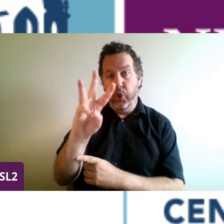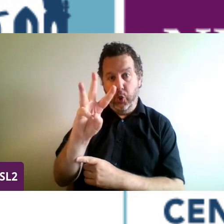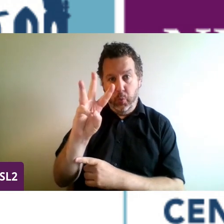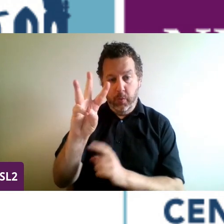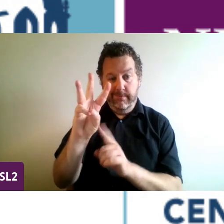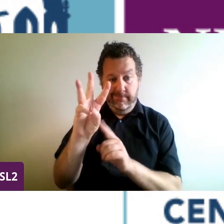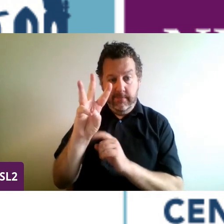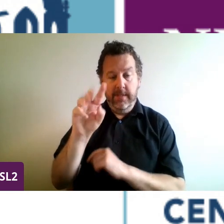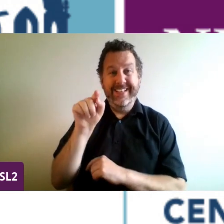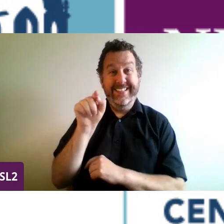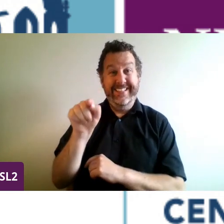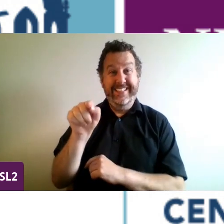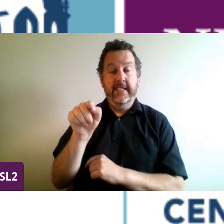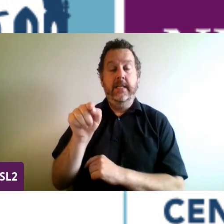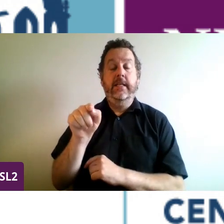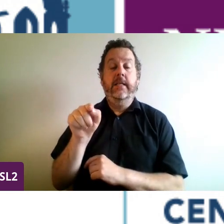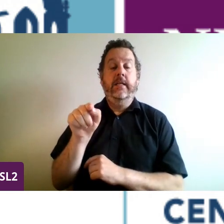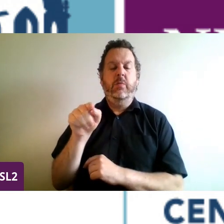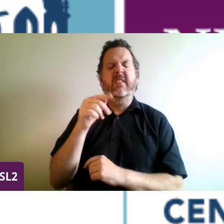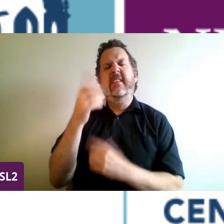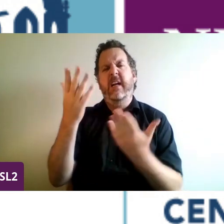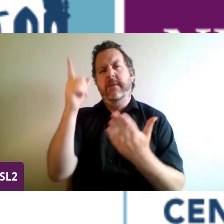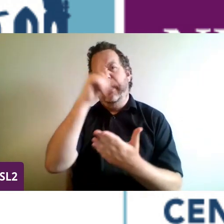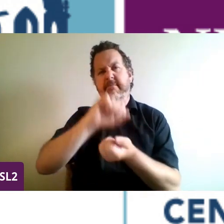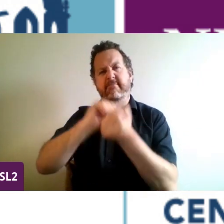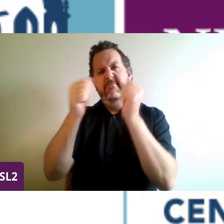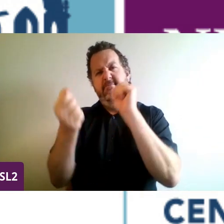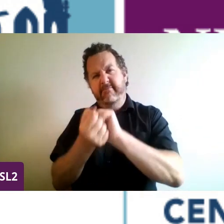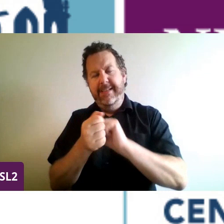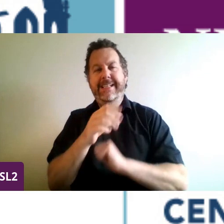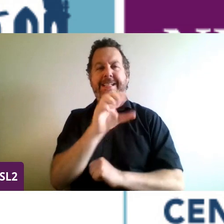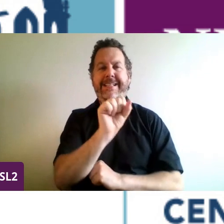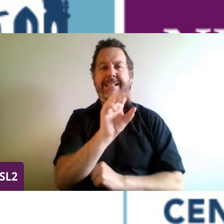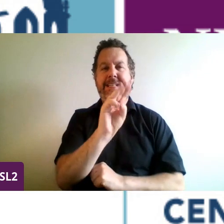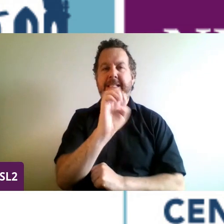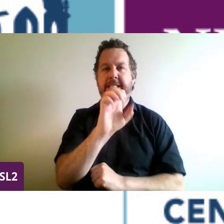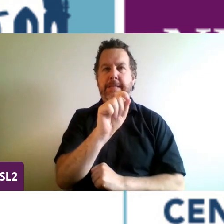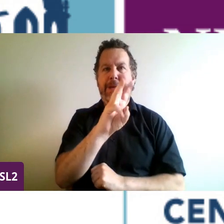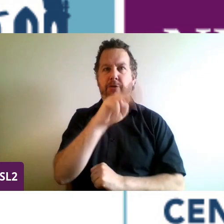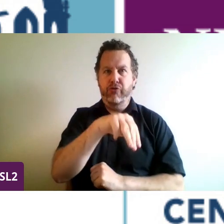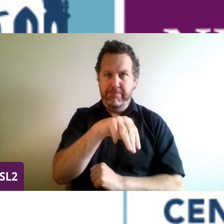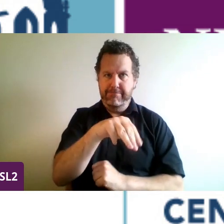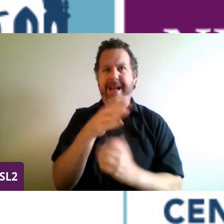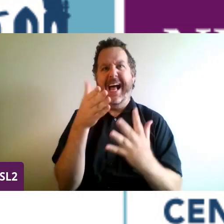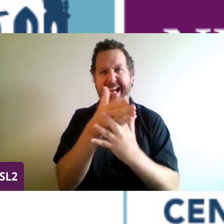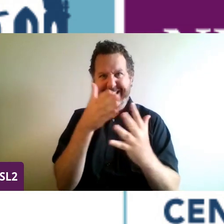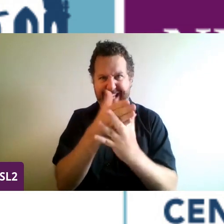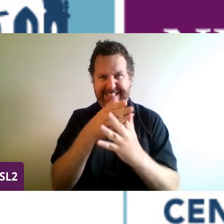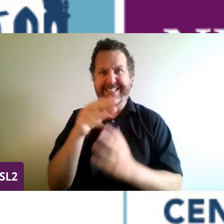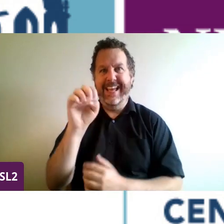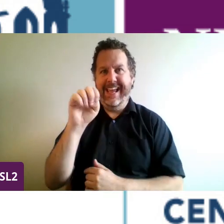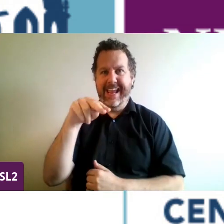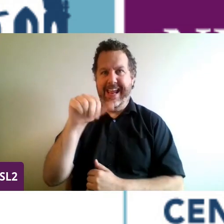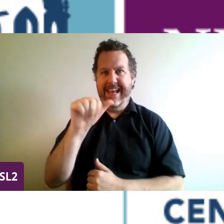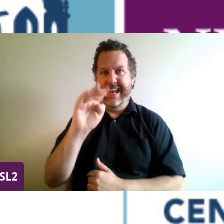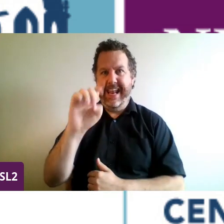the app, it is no longer known as active view, it is spectrum access enabled media. I find this at incredibly exciting.